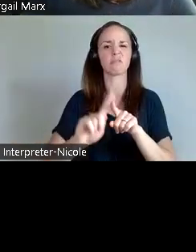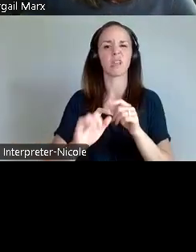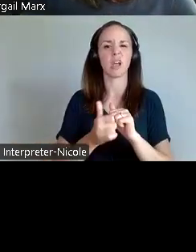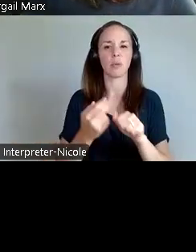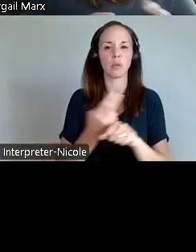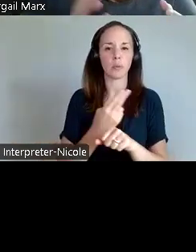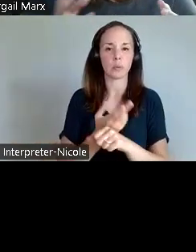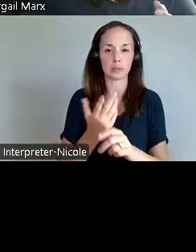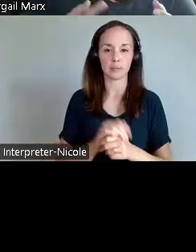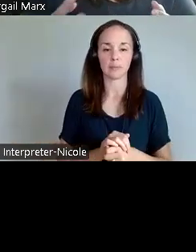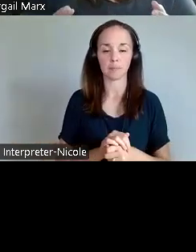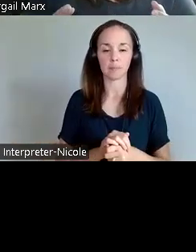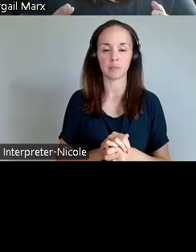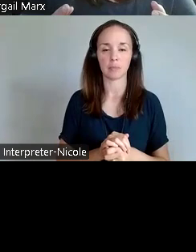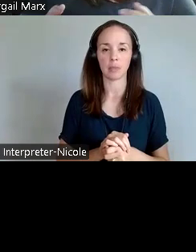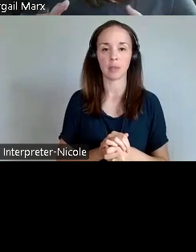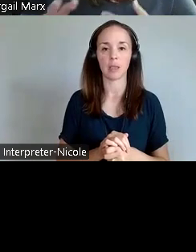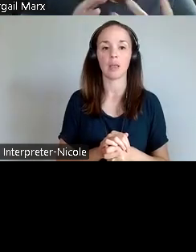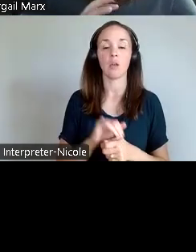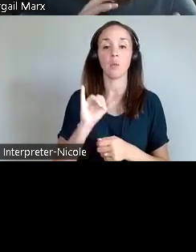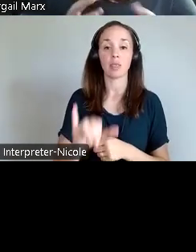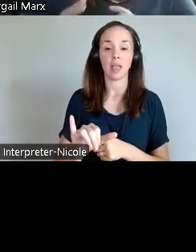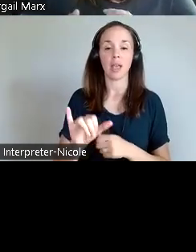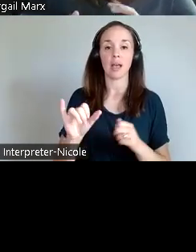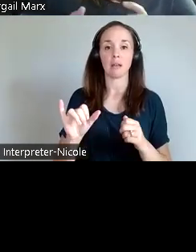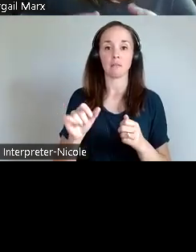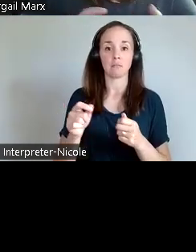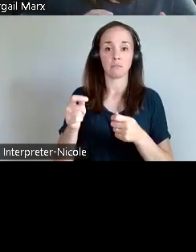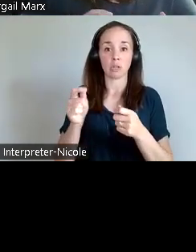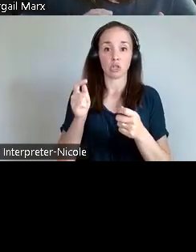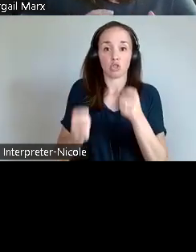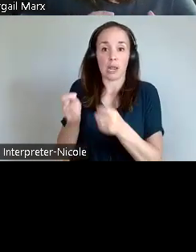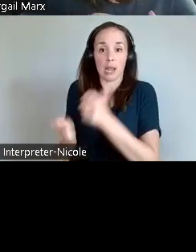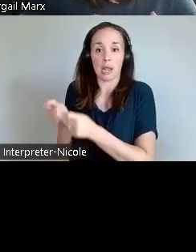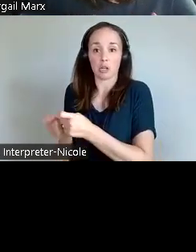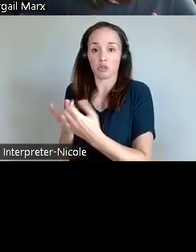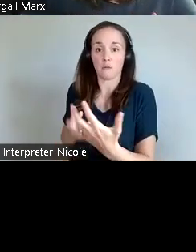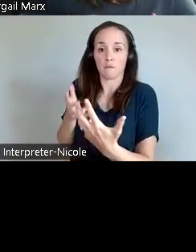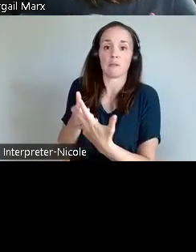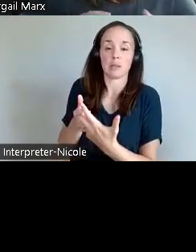So all of these different features can be changed and adjusted and customized to an individual,